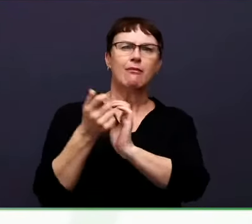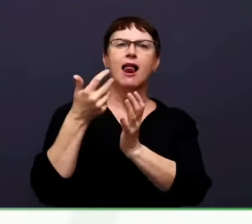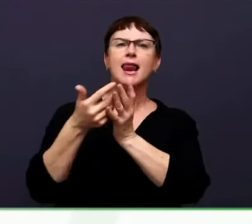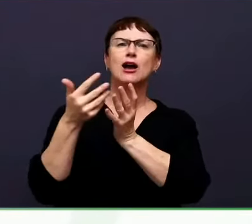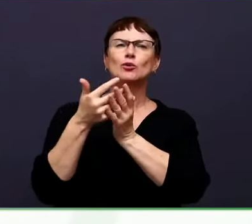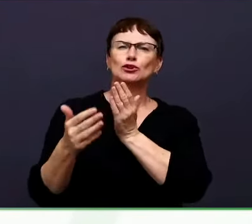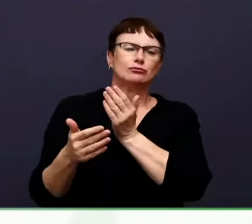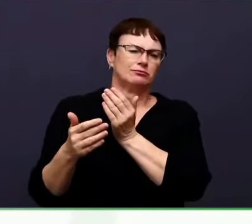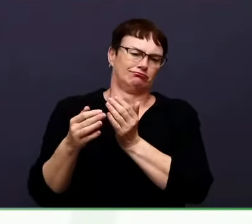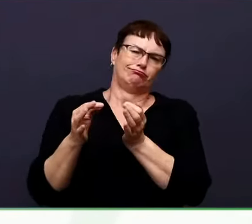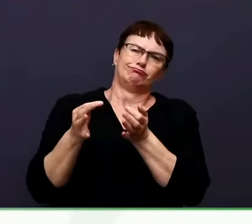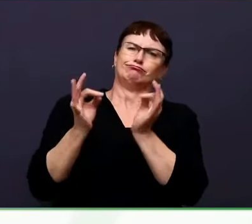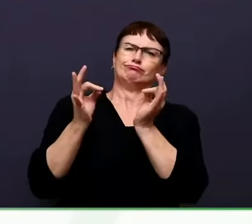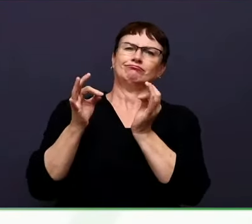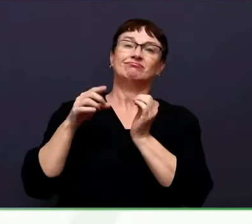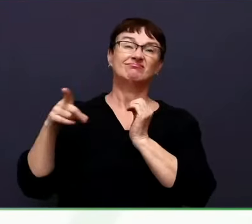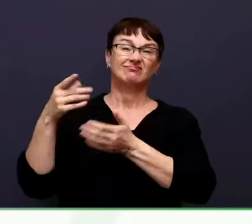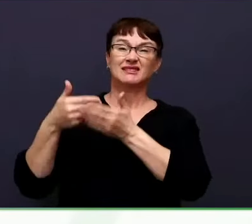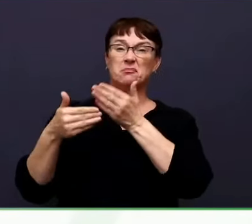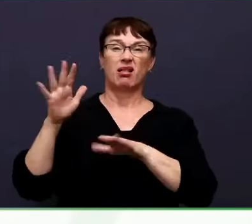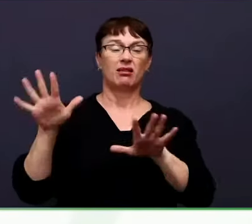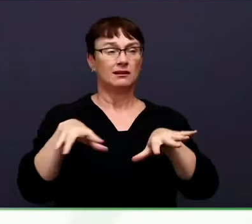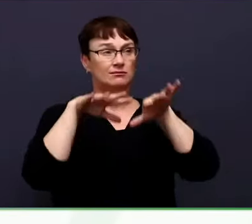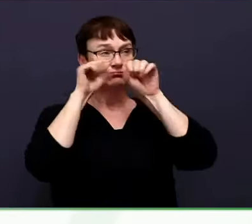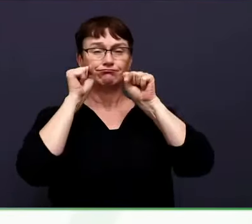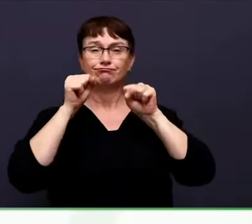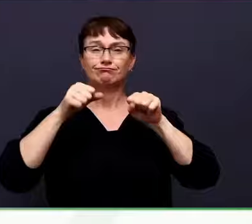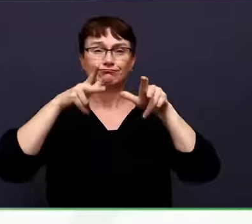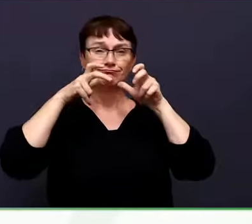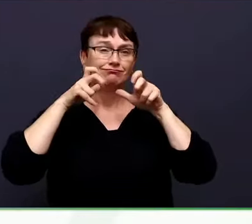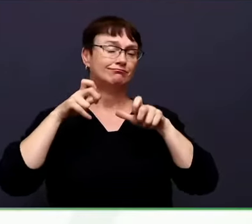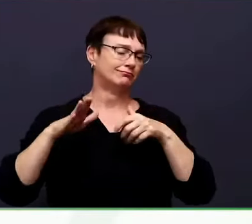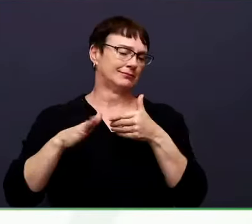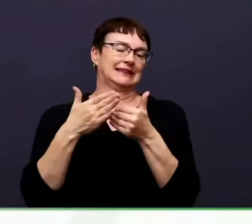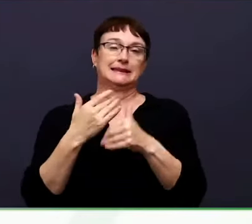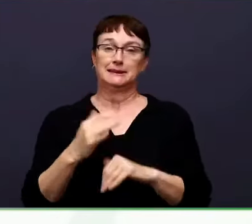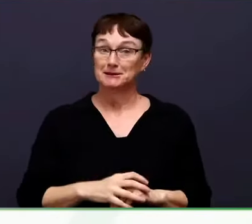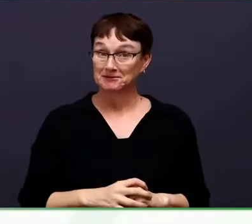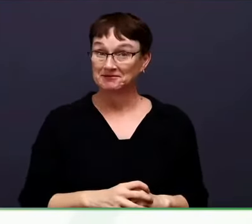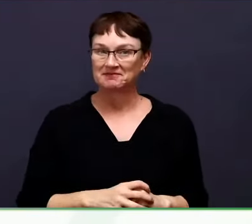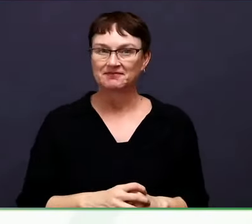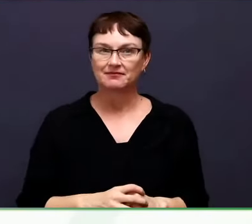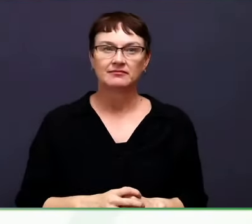In 2022, we were present with my choice my election in 85 municipalities.